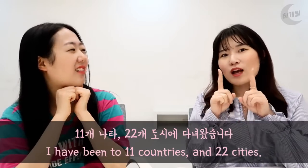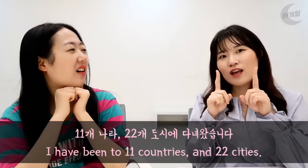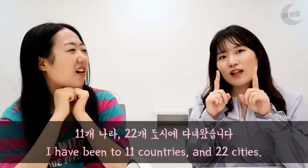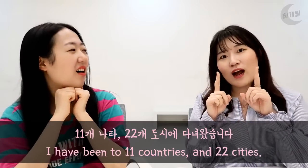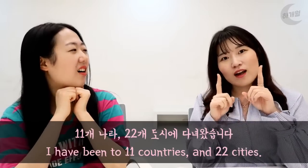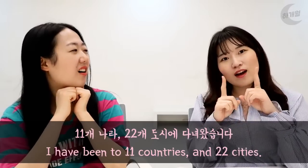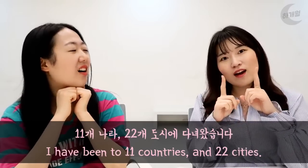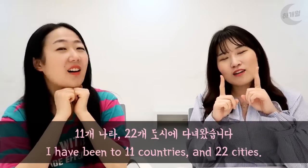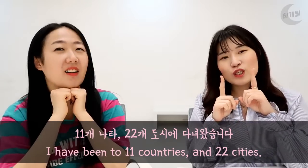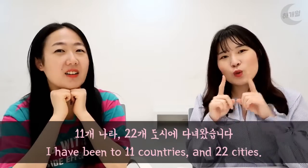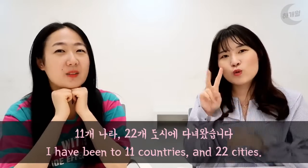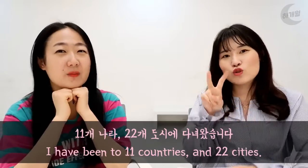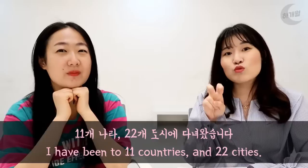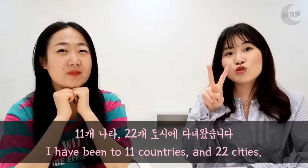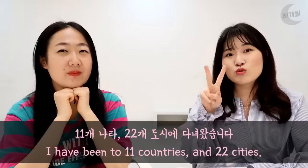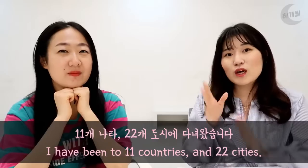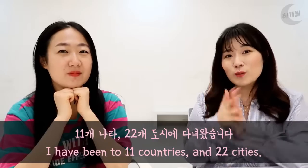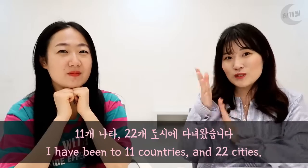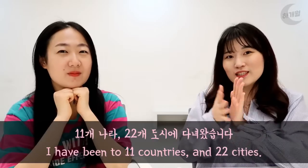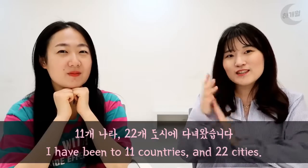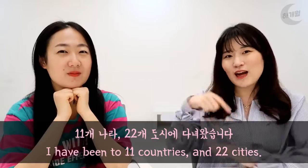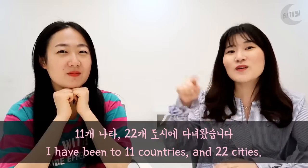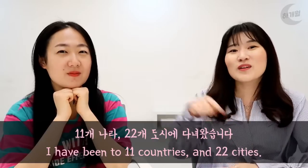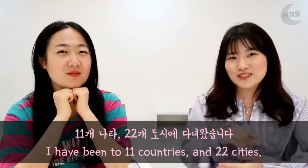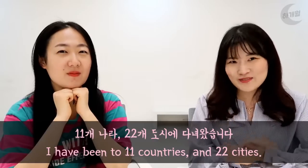I have been to 11 countries, and 22 cities.